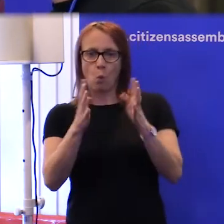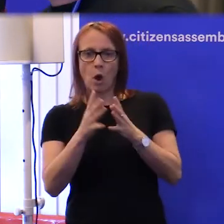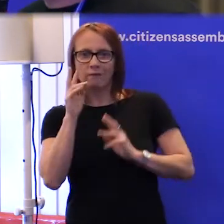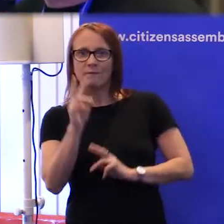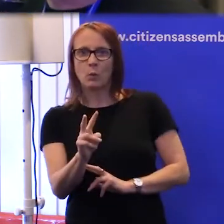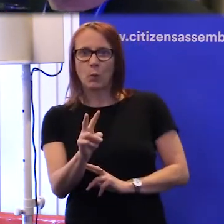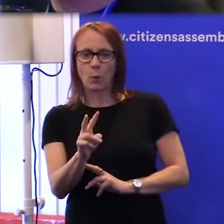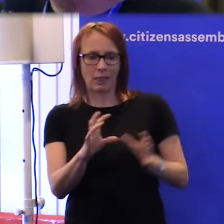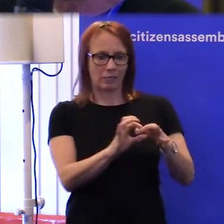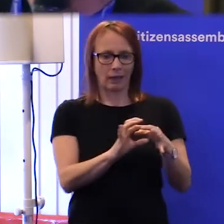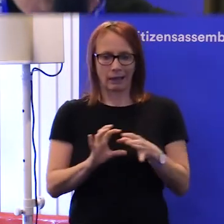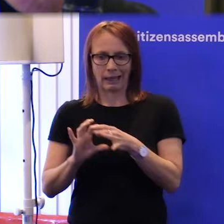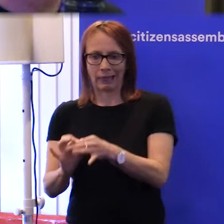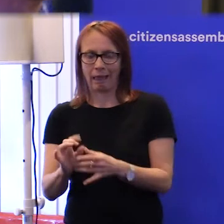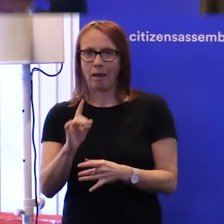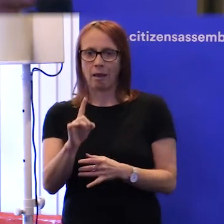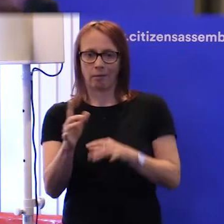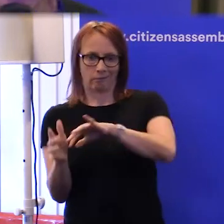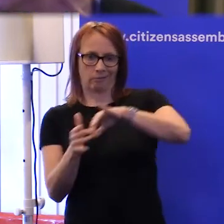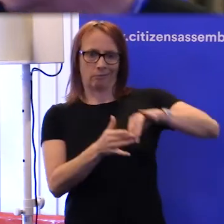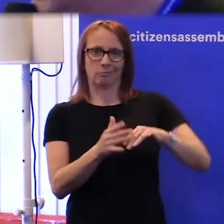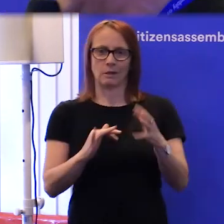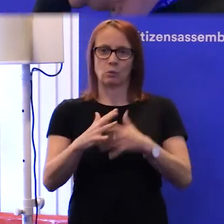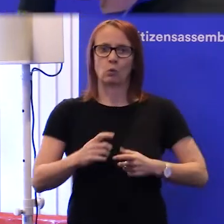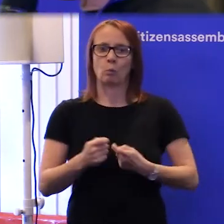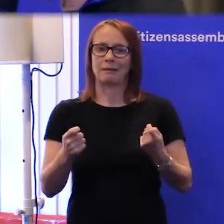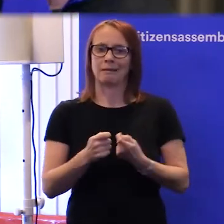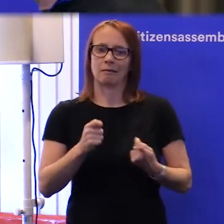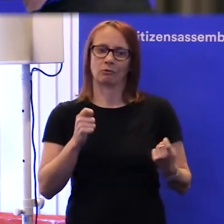the social media age that's been completely exploded so you can get so